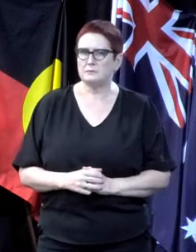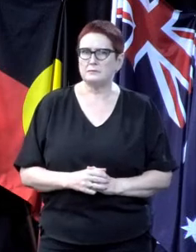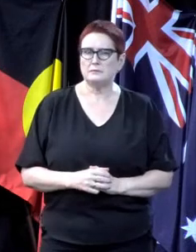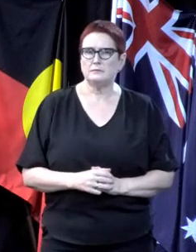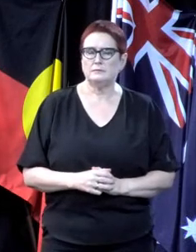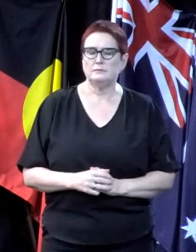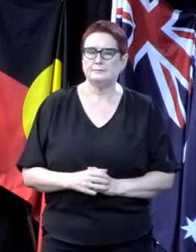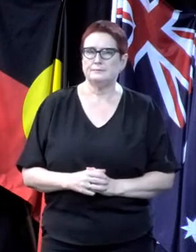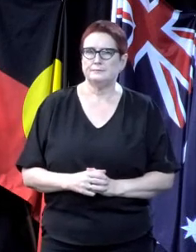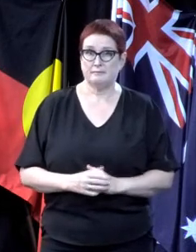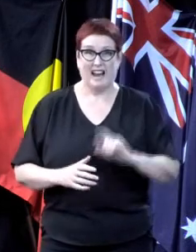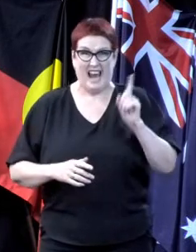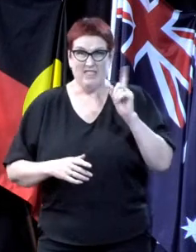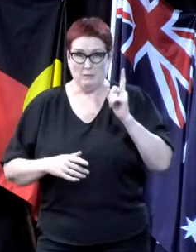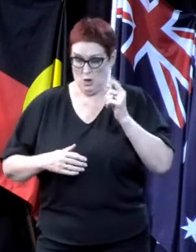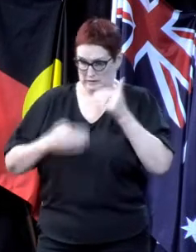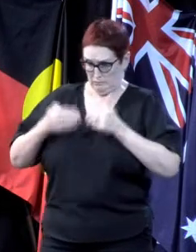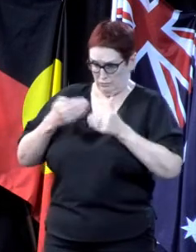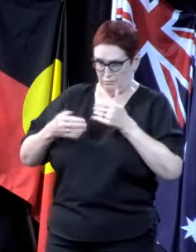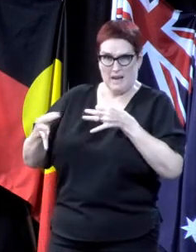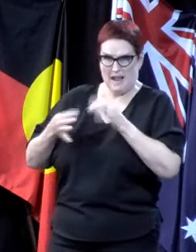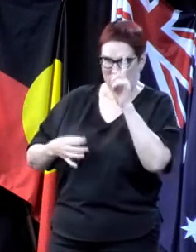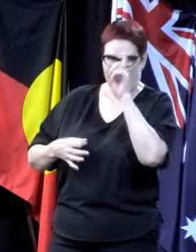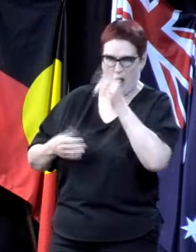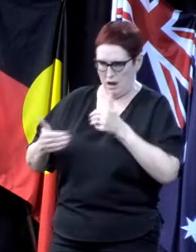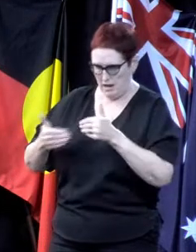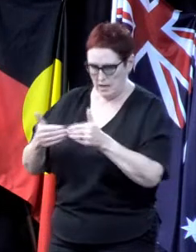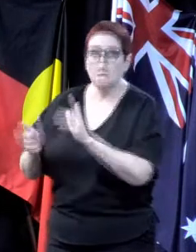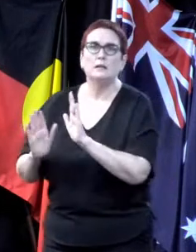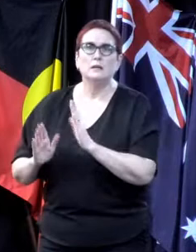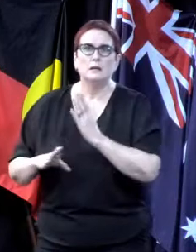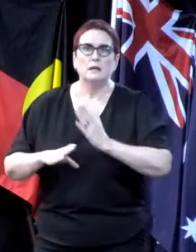We're in that space right now. Yes, we're working with you, with people.